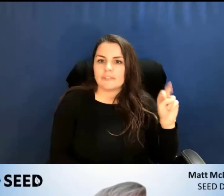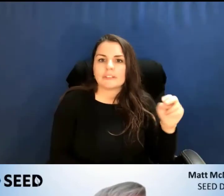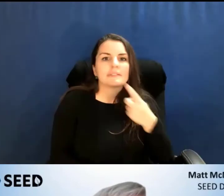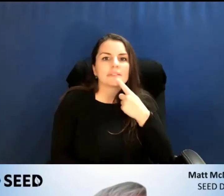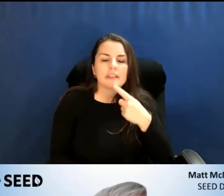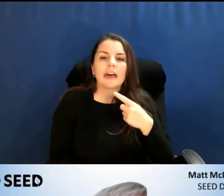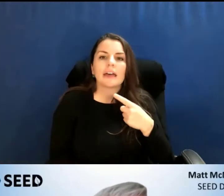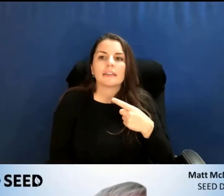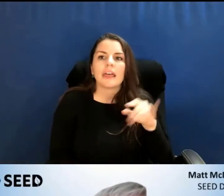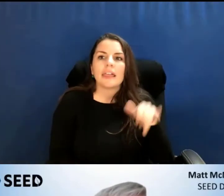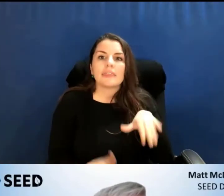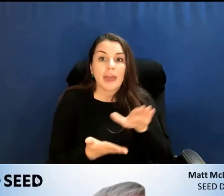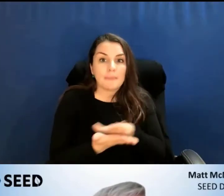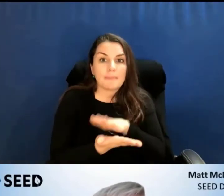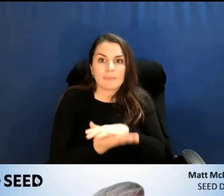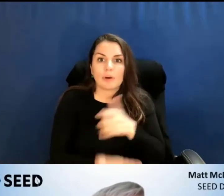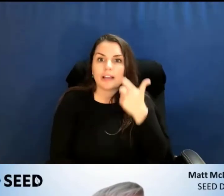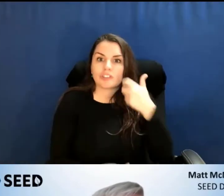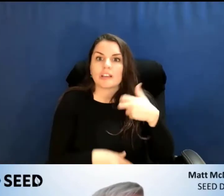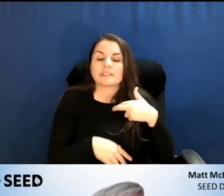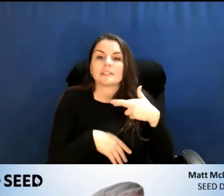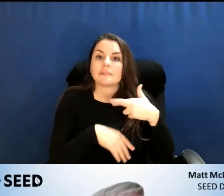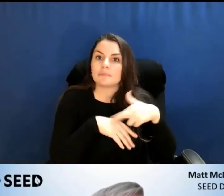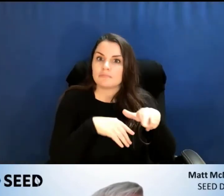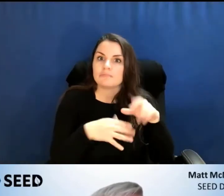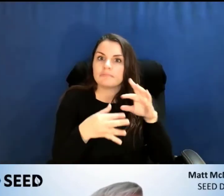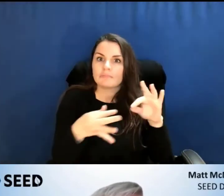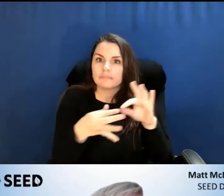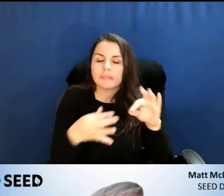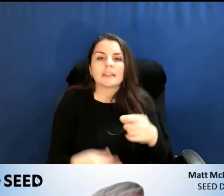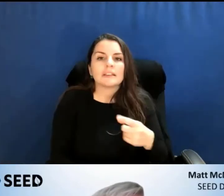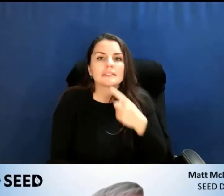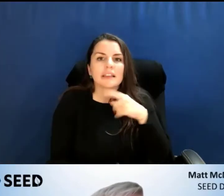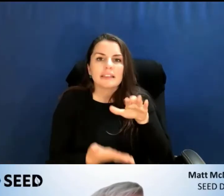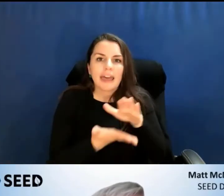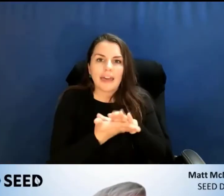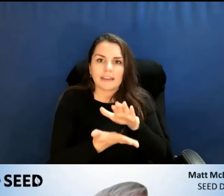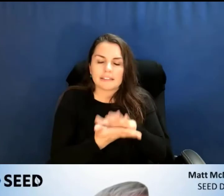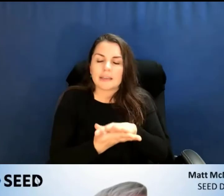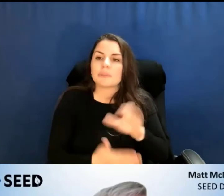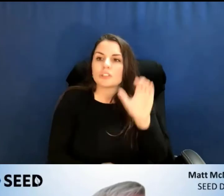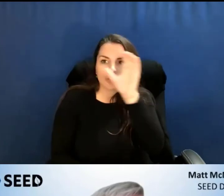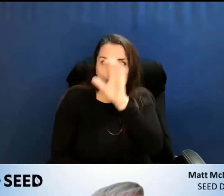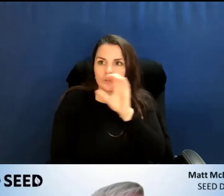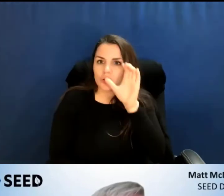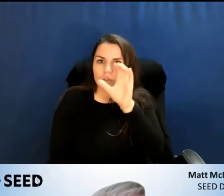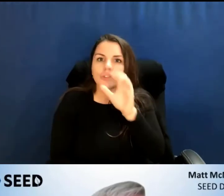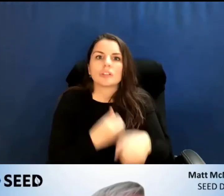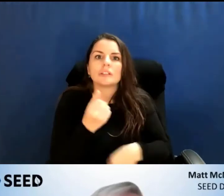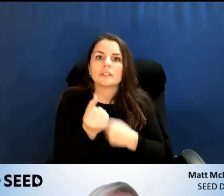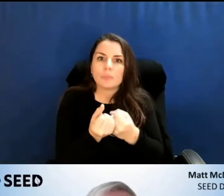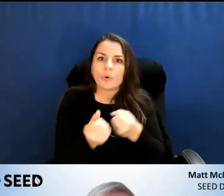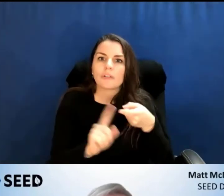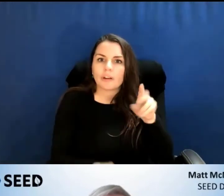that I cited demonstrates the academic report research supported via NIH never really becomes products.